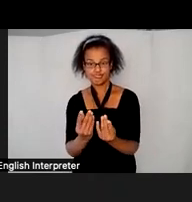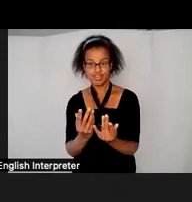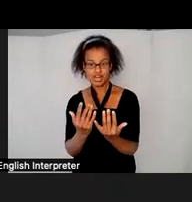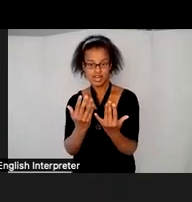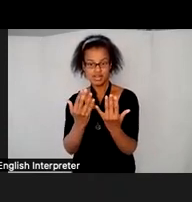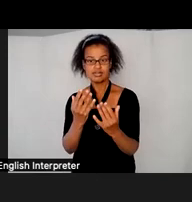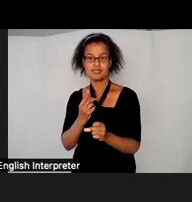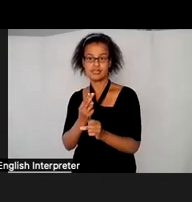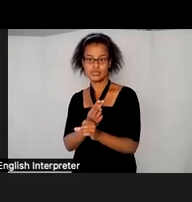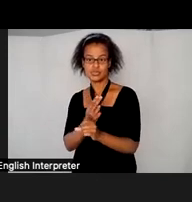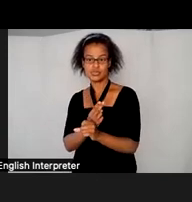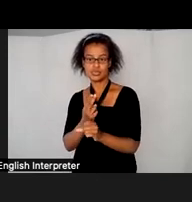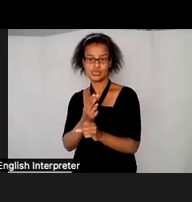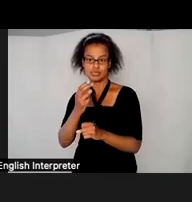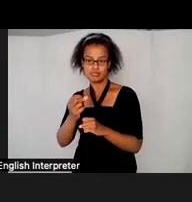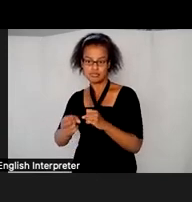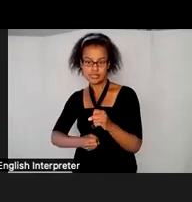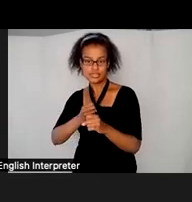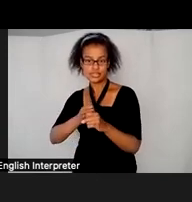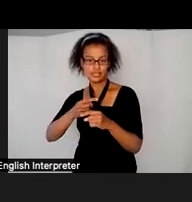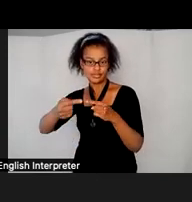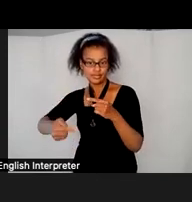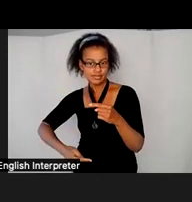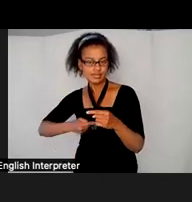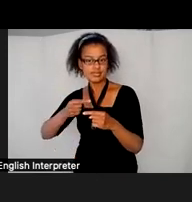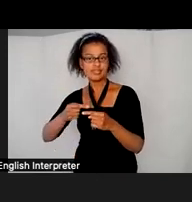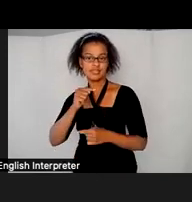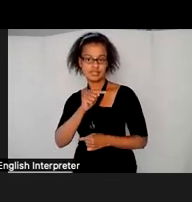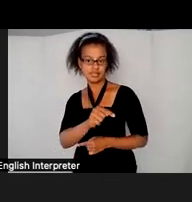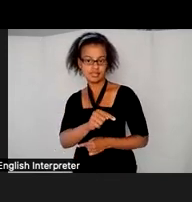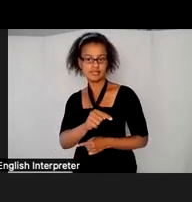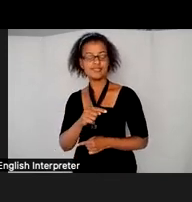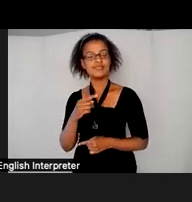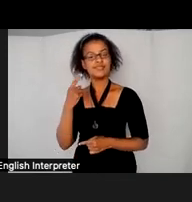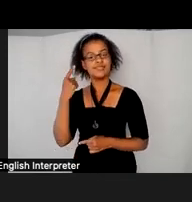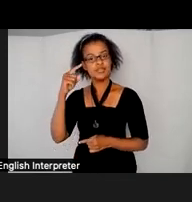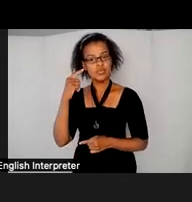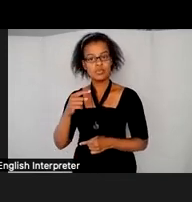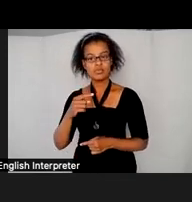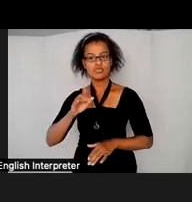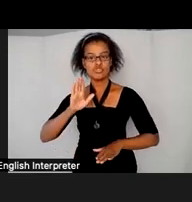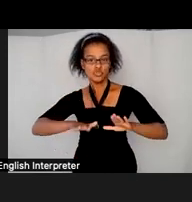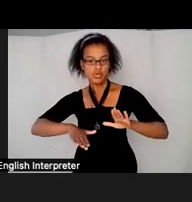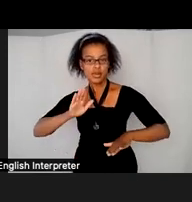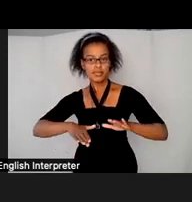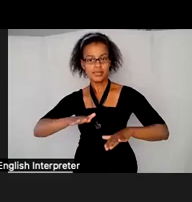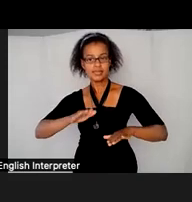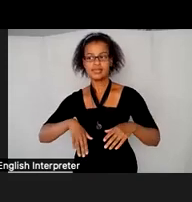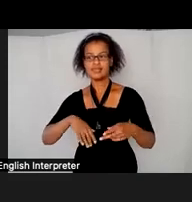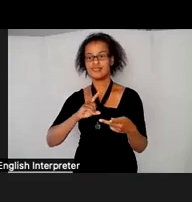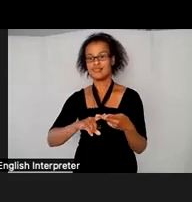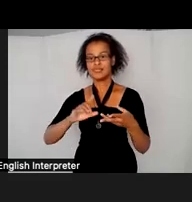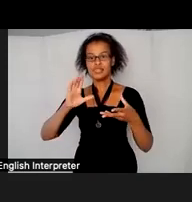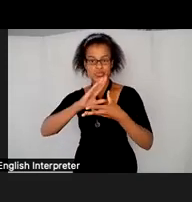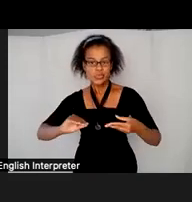Many things that we've done has been like drumming and telling stories around the campfire